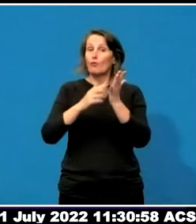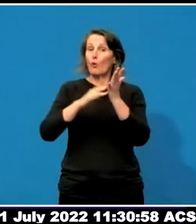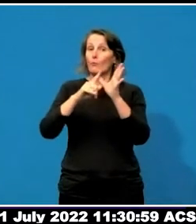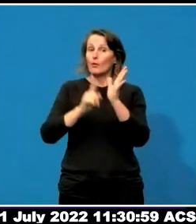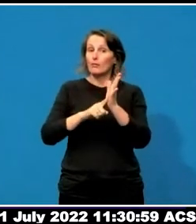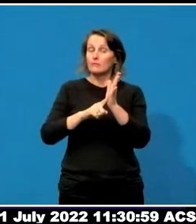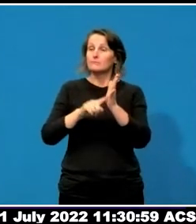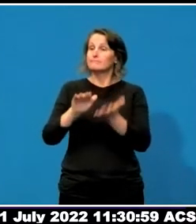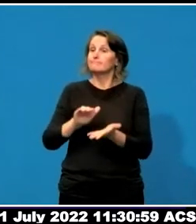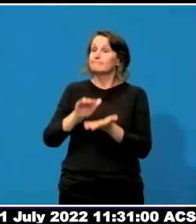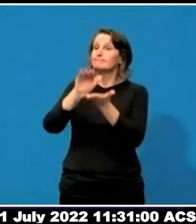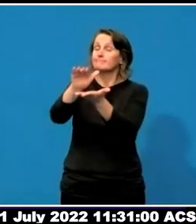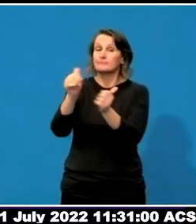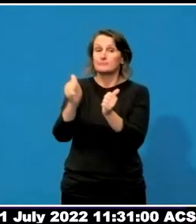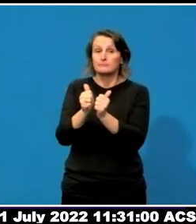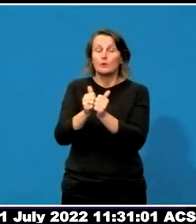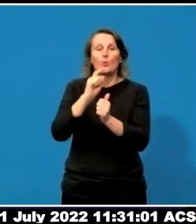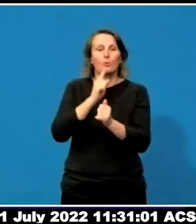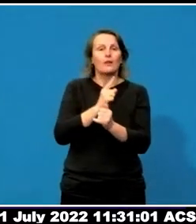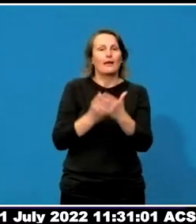conclusion of the oral presentation of the evidence this week.